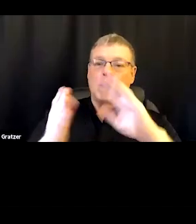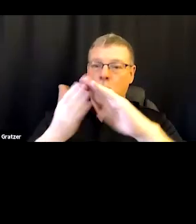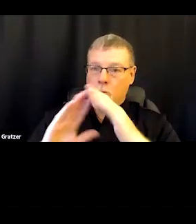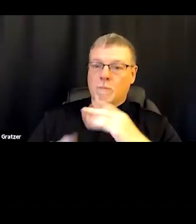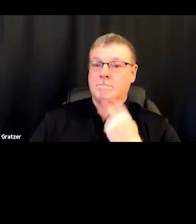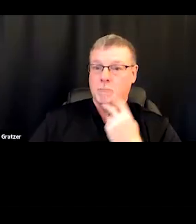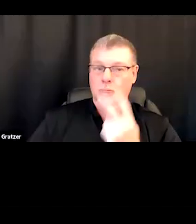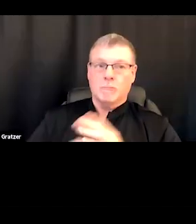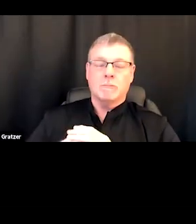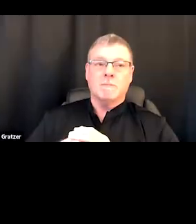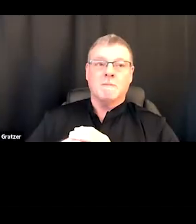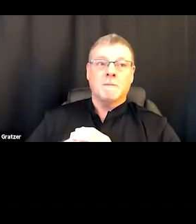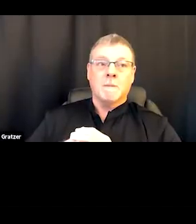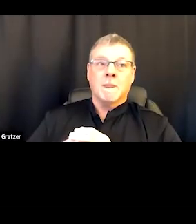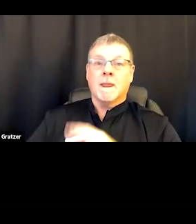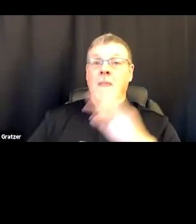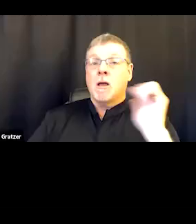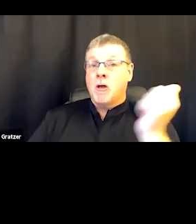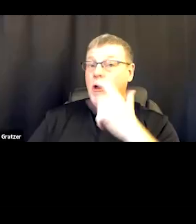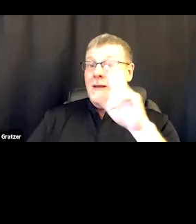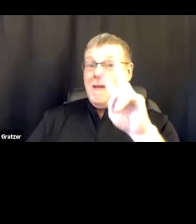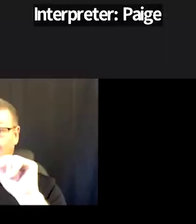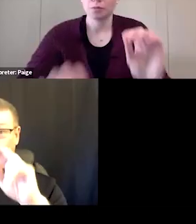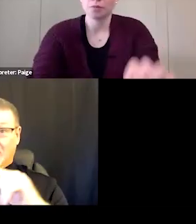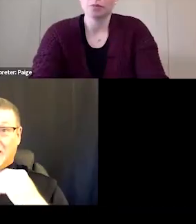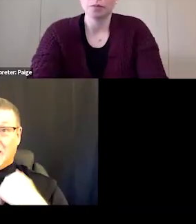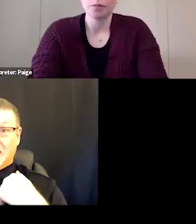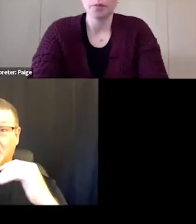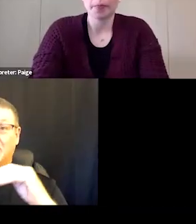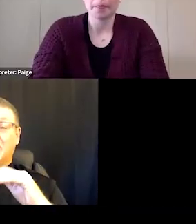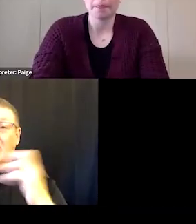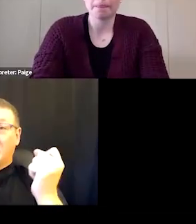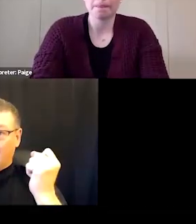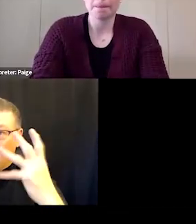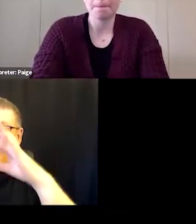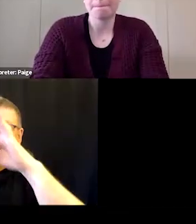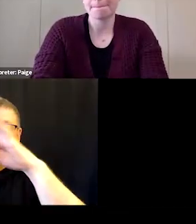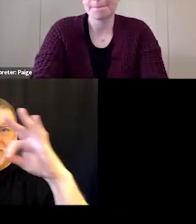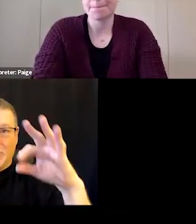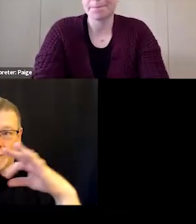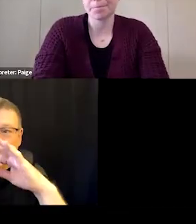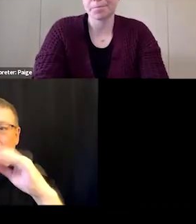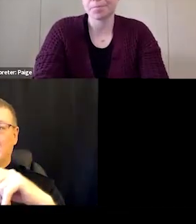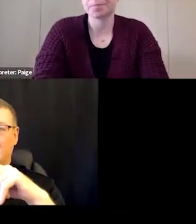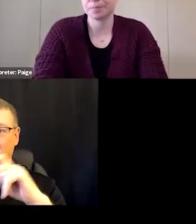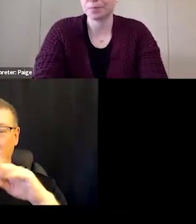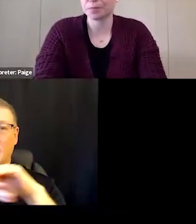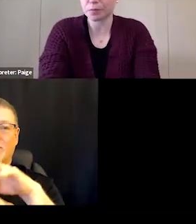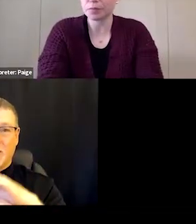And so our vans, you know, we had a lot of feedback from our advisory committee,